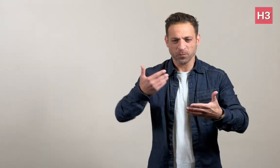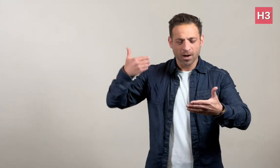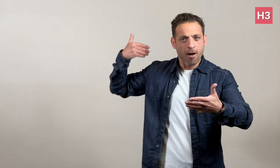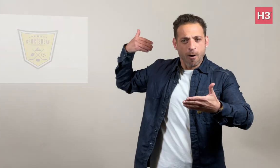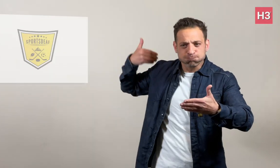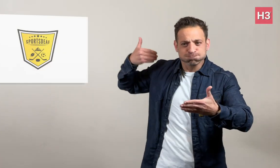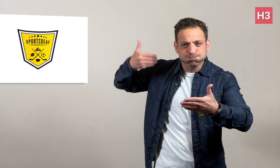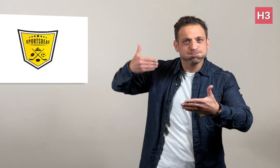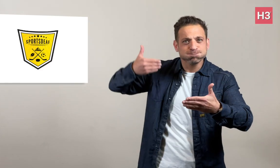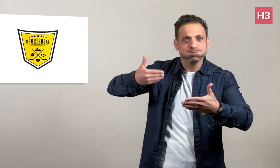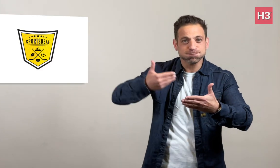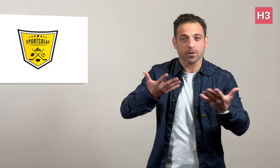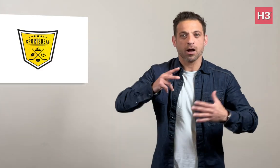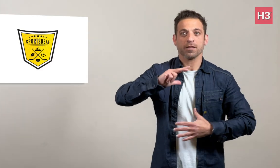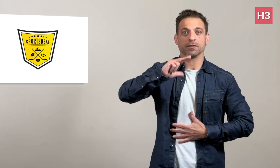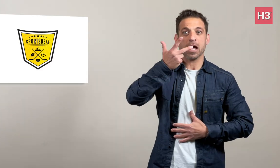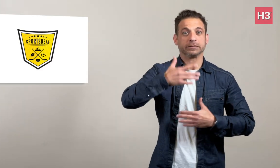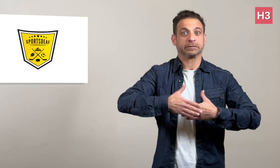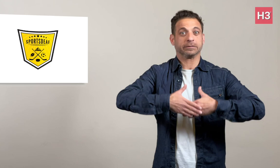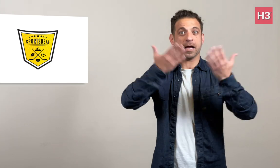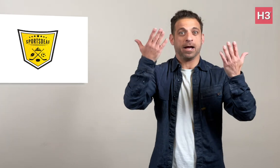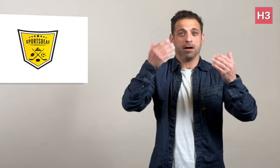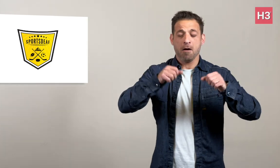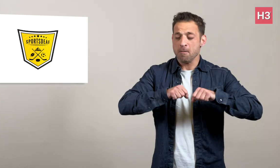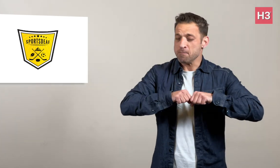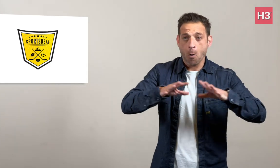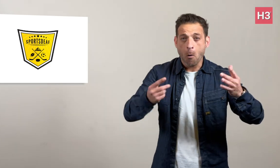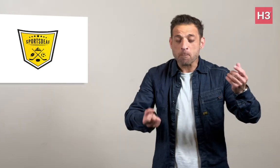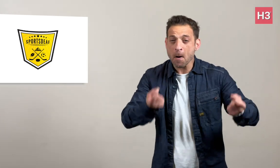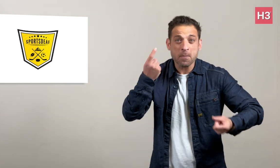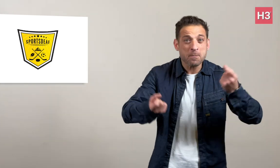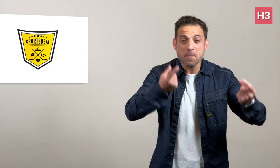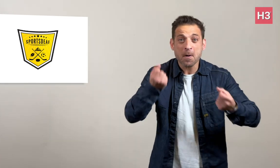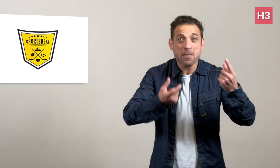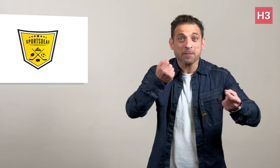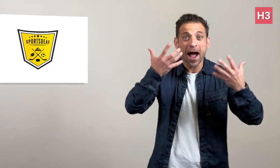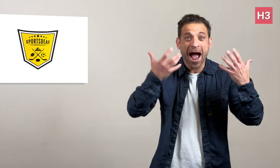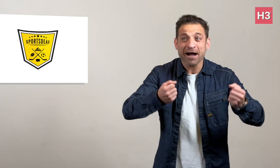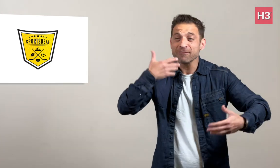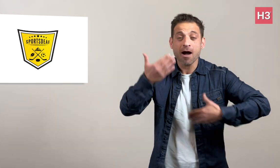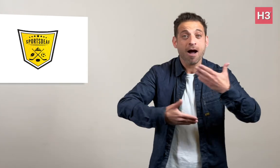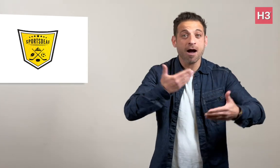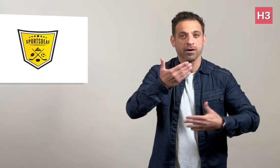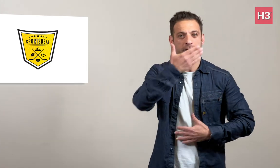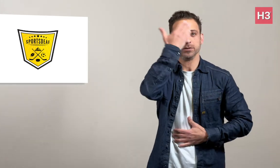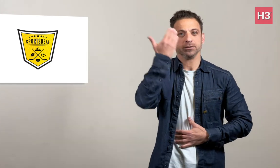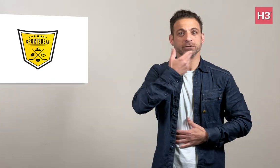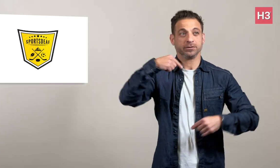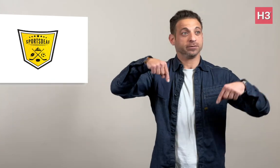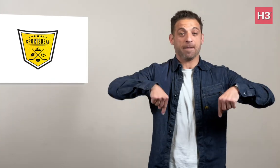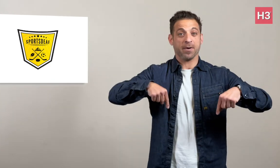The start of Day Three at the ongoing Summer Deaflympics